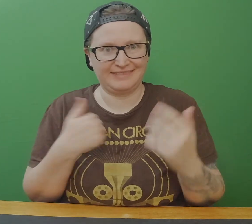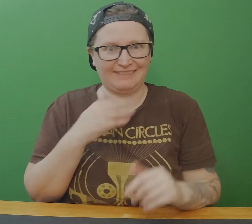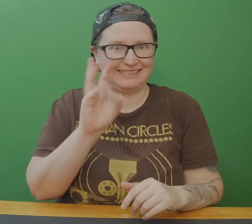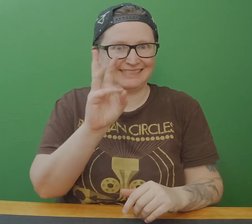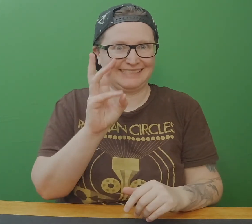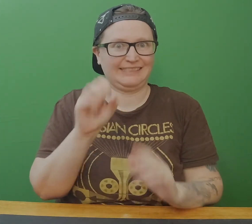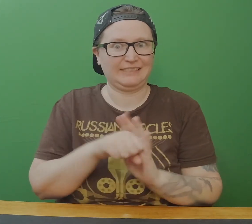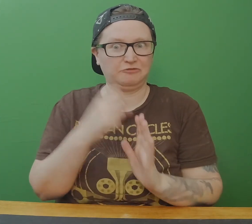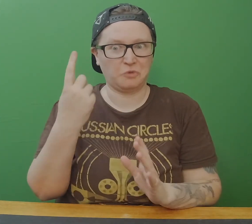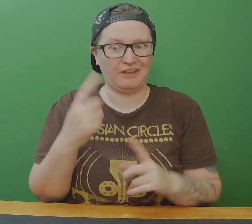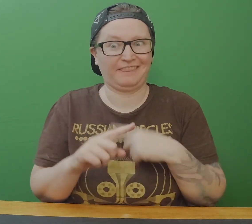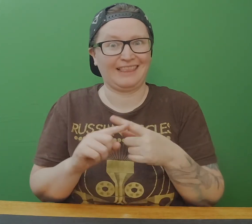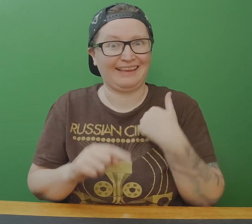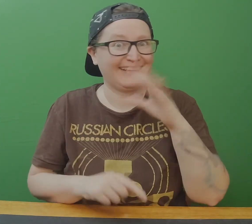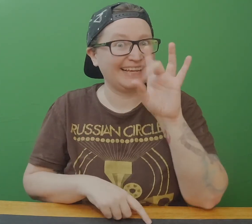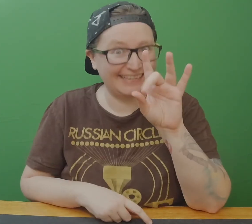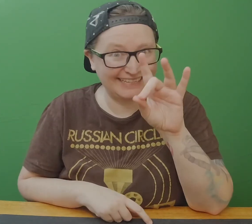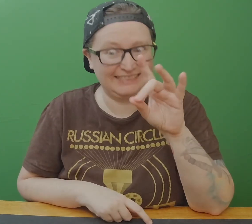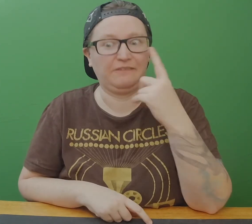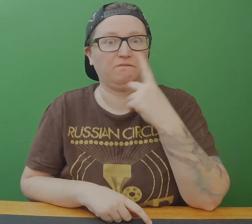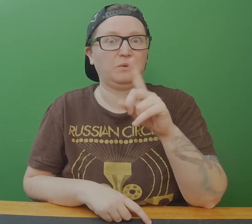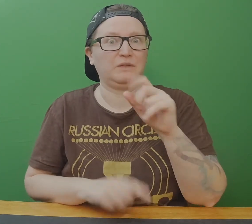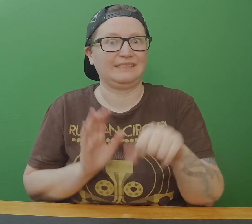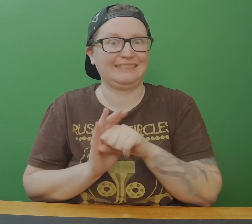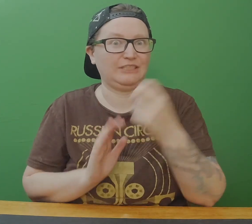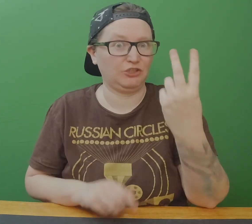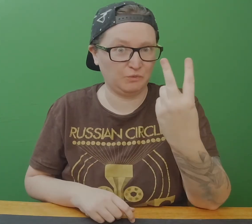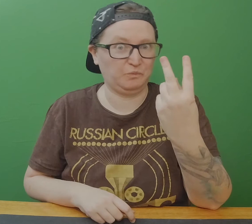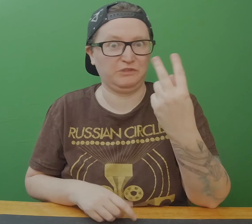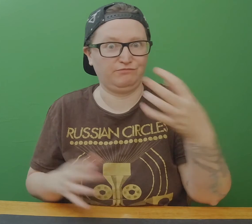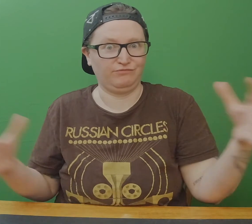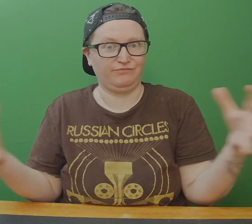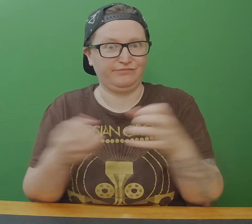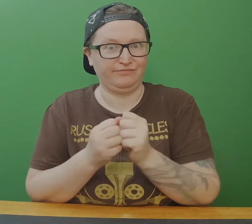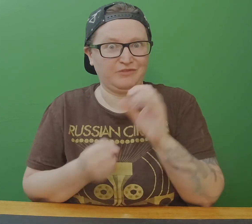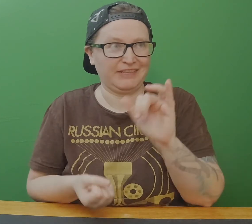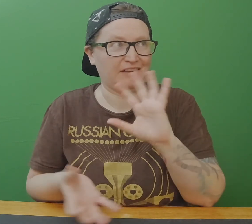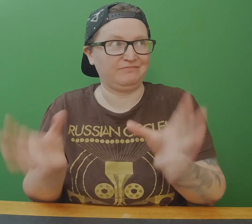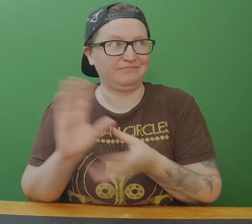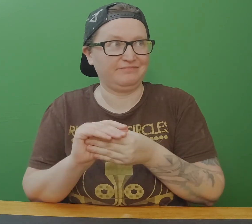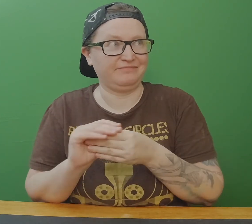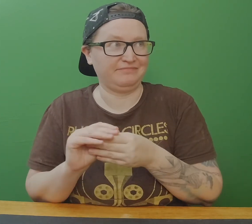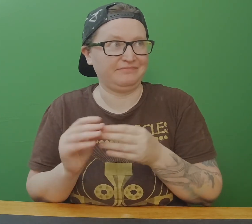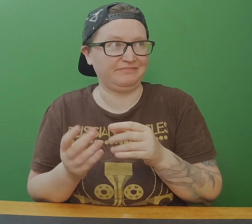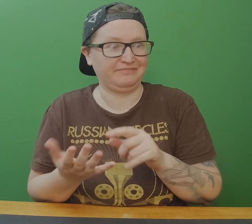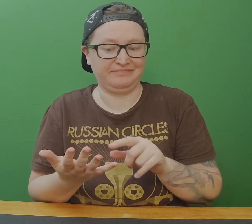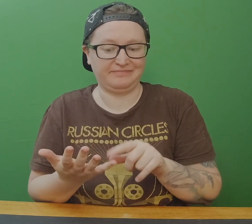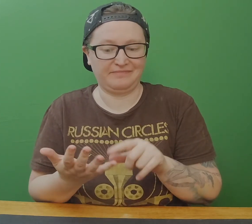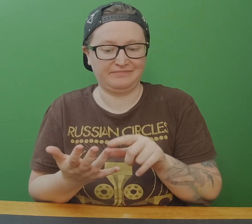so as you can see you have six in season one and then eight in season two so in total that is